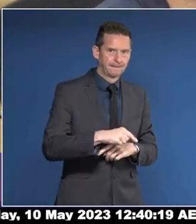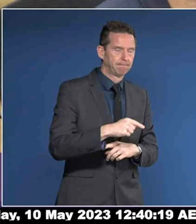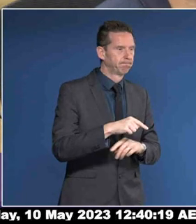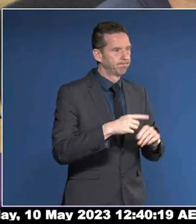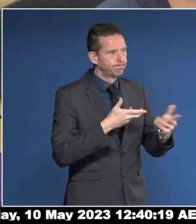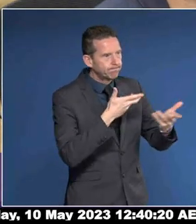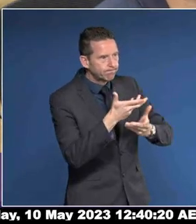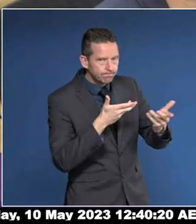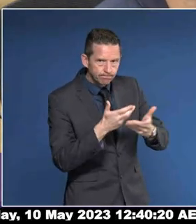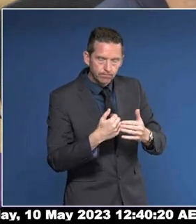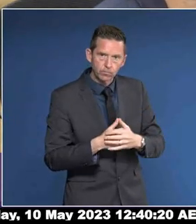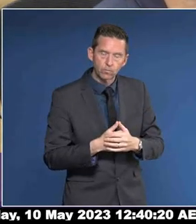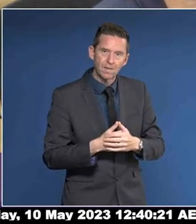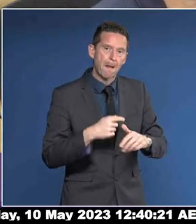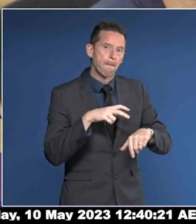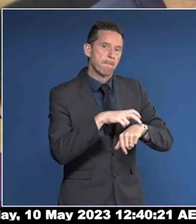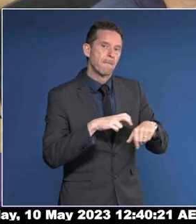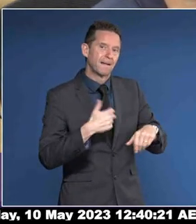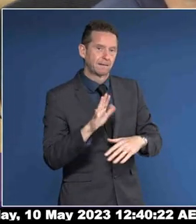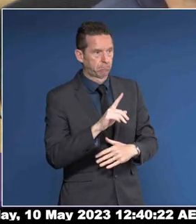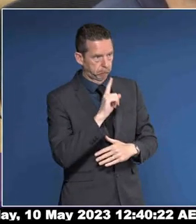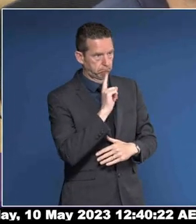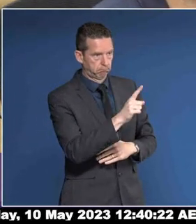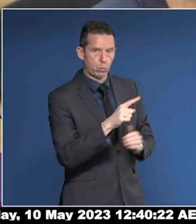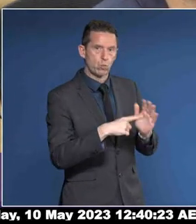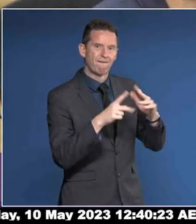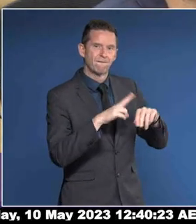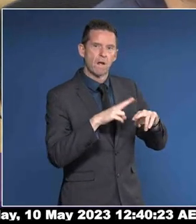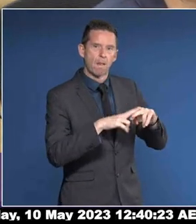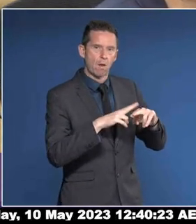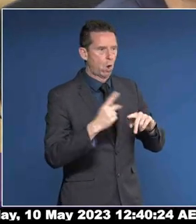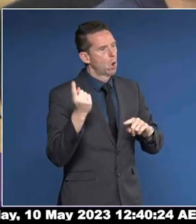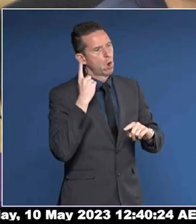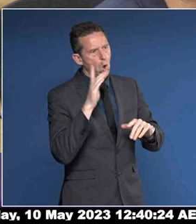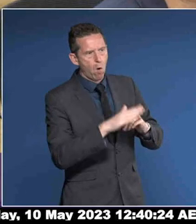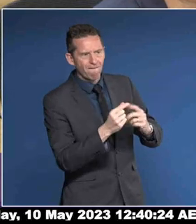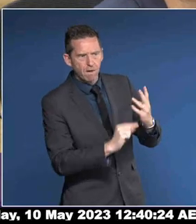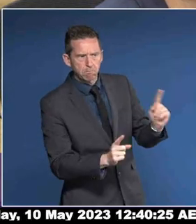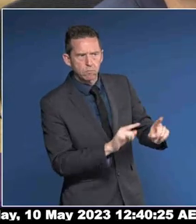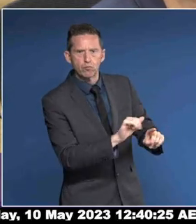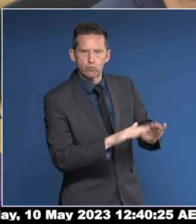The police put the propositions or allegations to the father. The police form a view and exercise judgments.